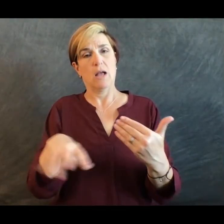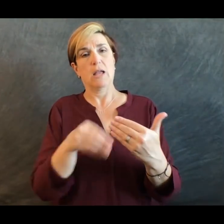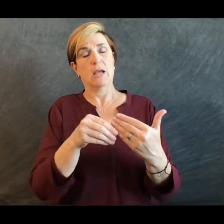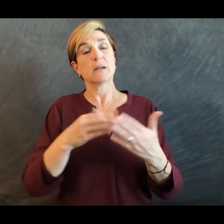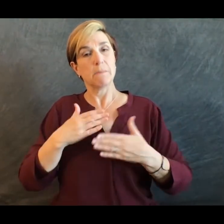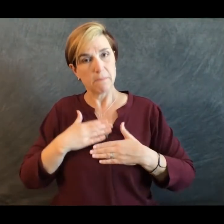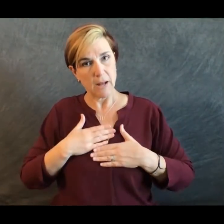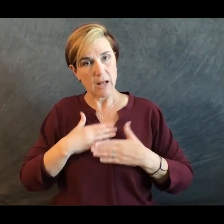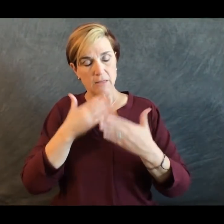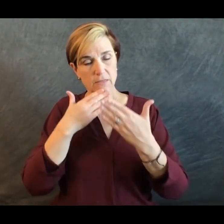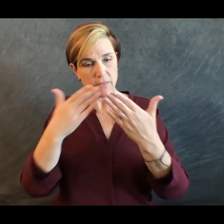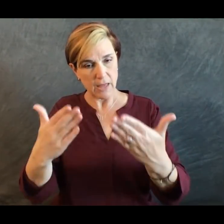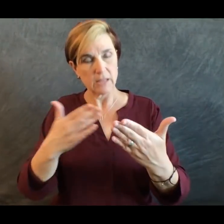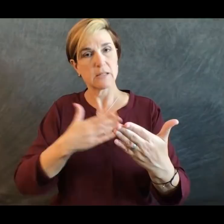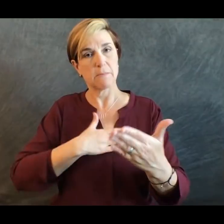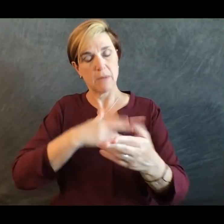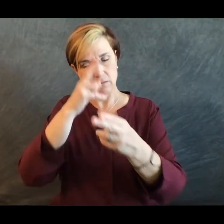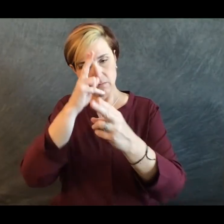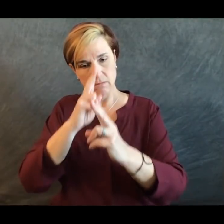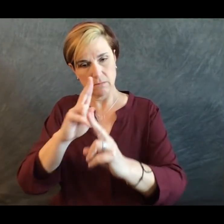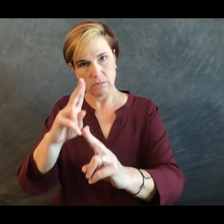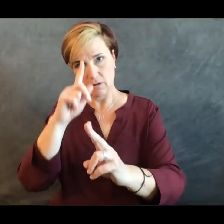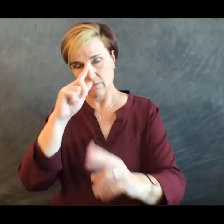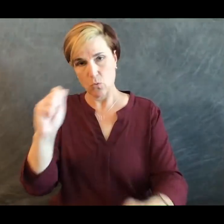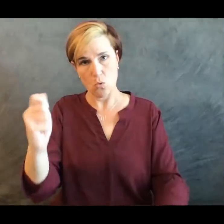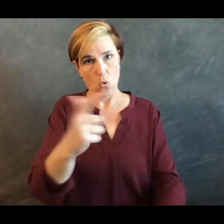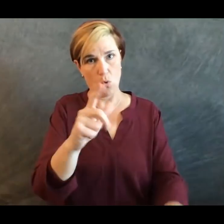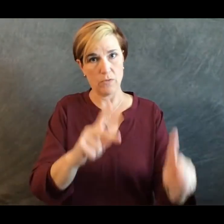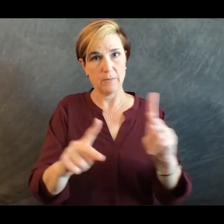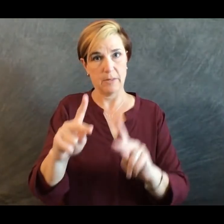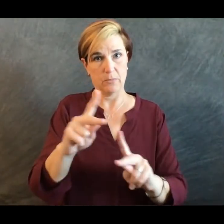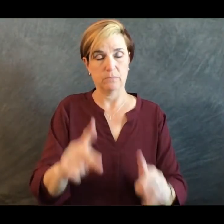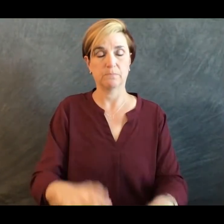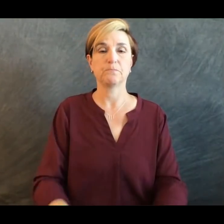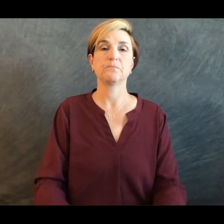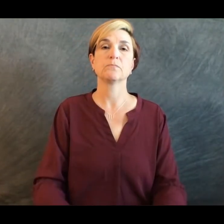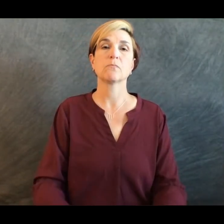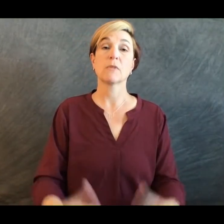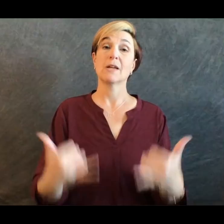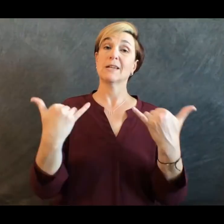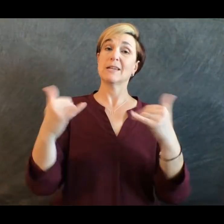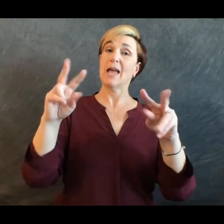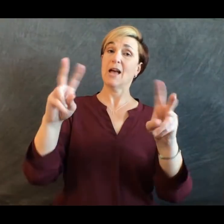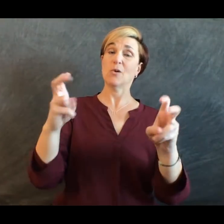entire team here at the federal level on this Good Friday we we remember those